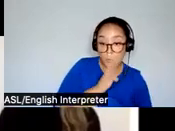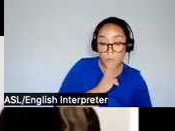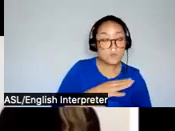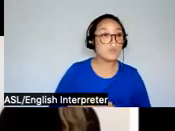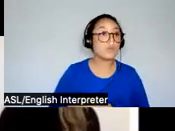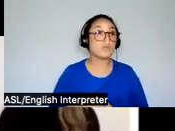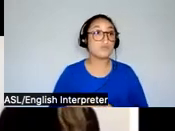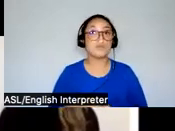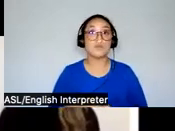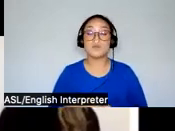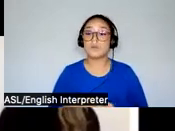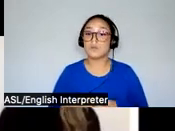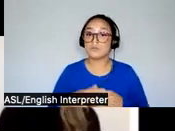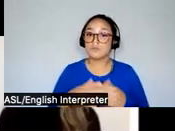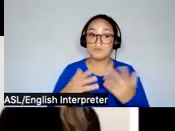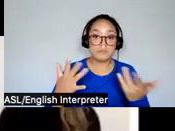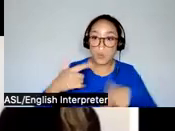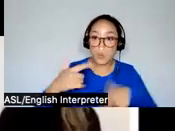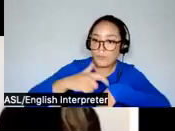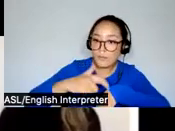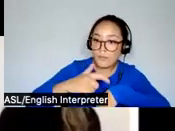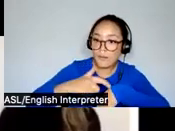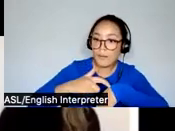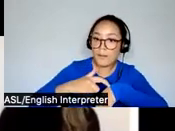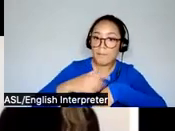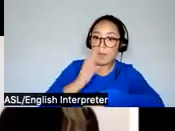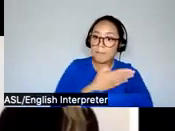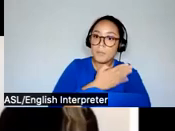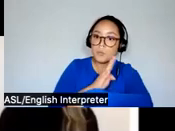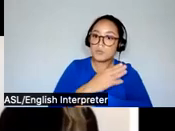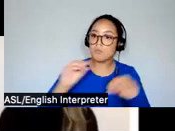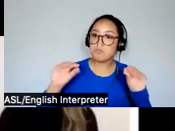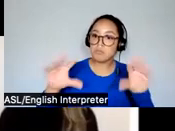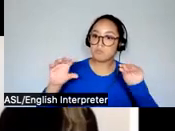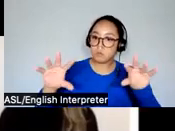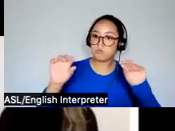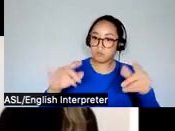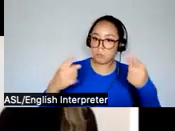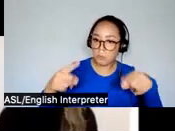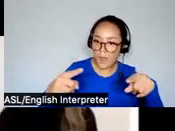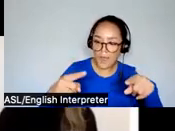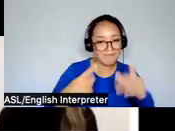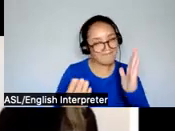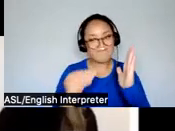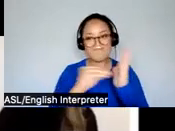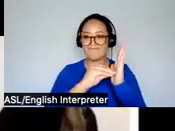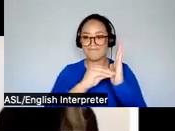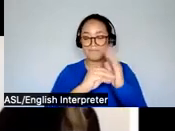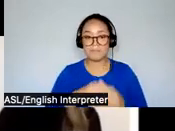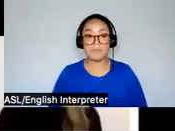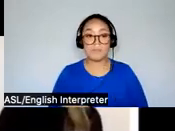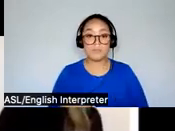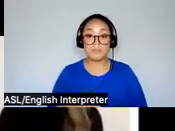Please indicate that as well on the application form, Will you also be requesting to use hydro?